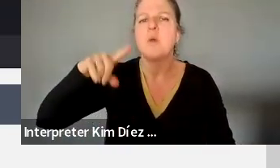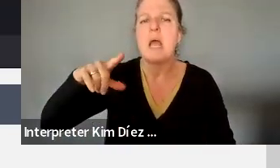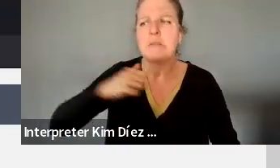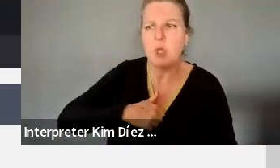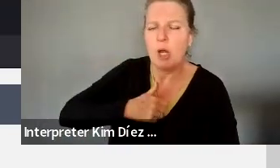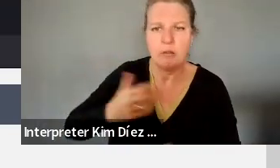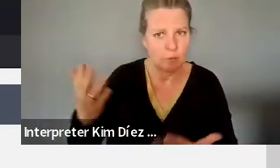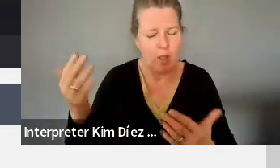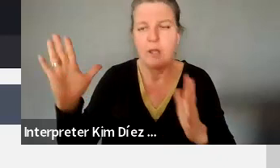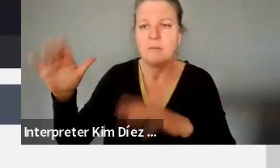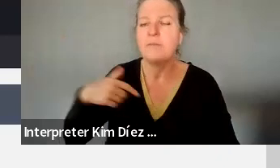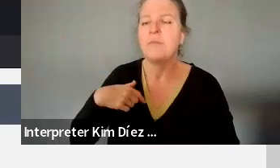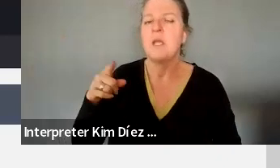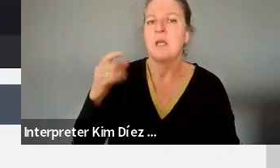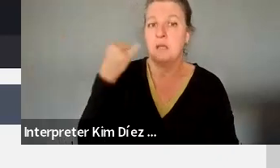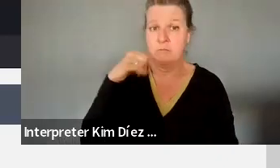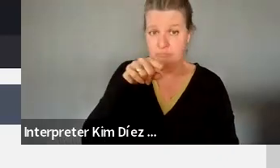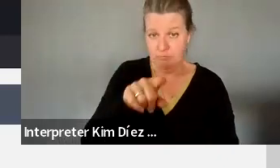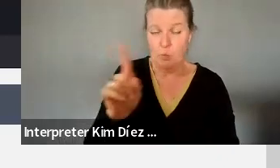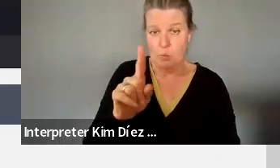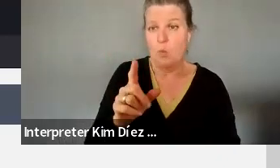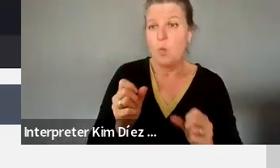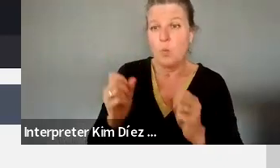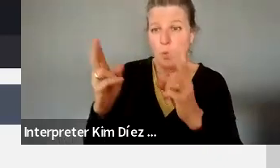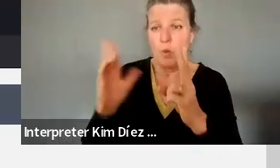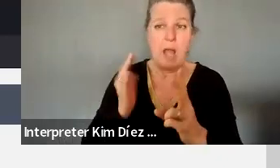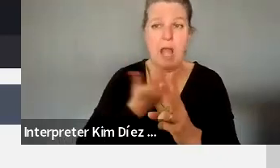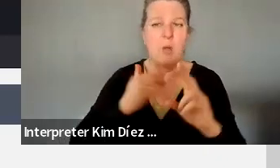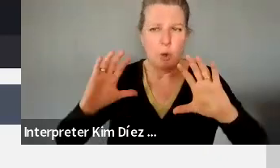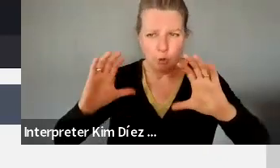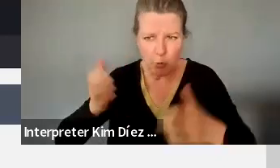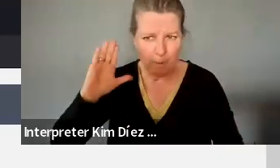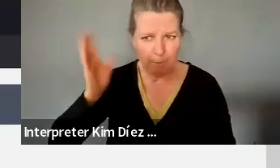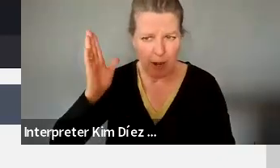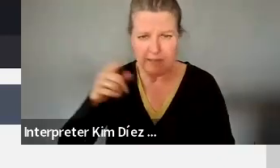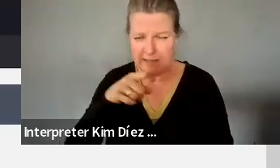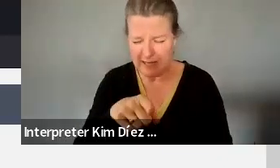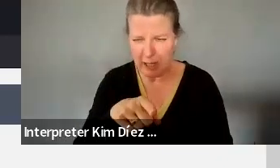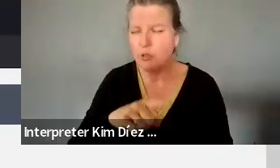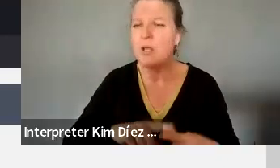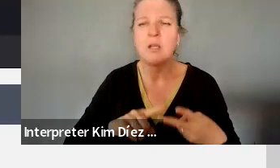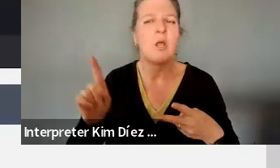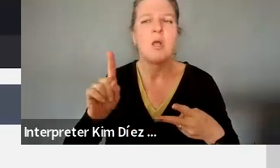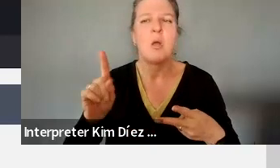[Guest] If this is where we submit our group presentation or where we submit our individual?